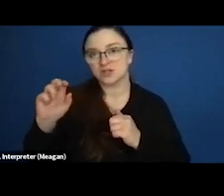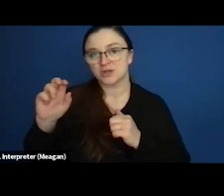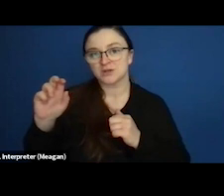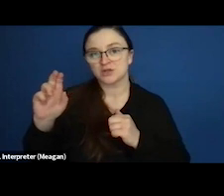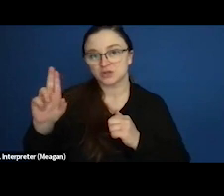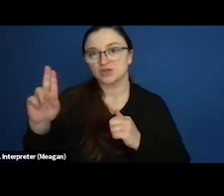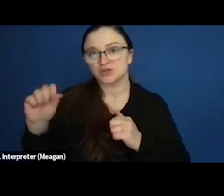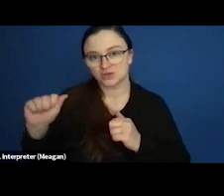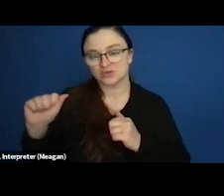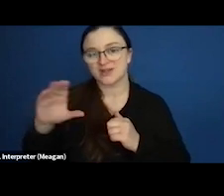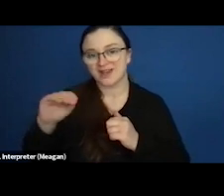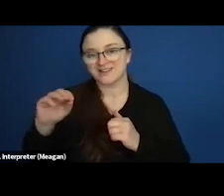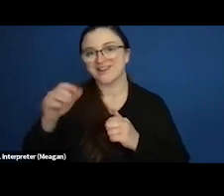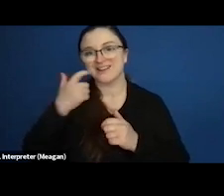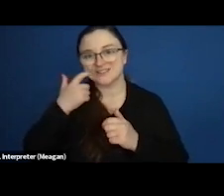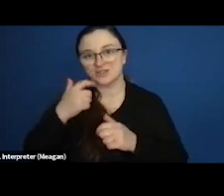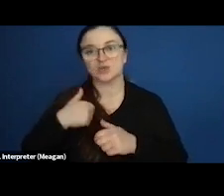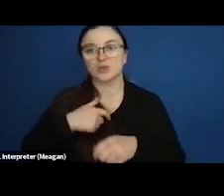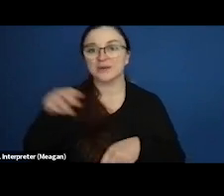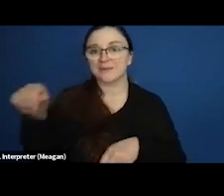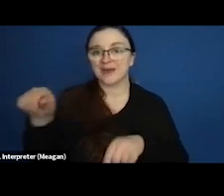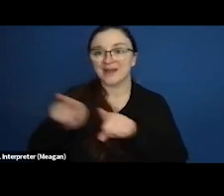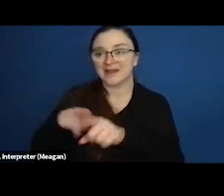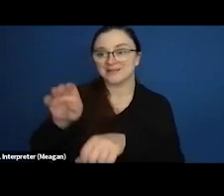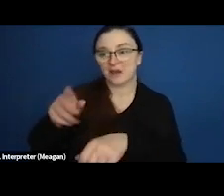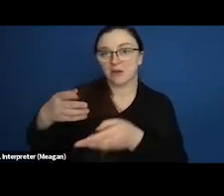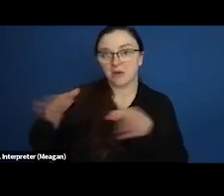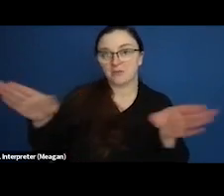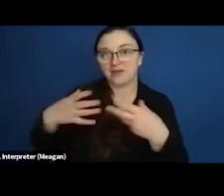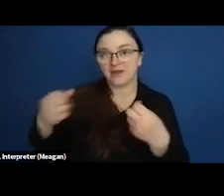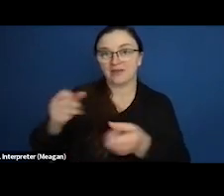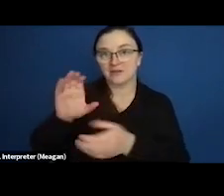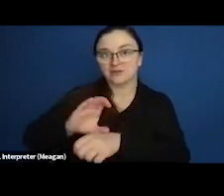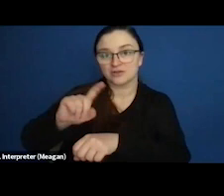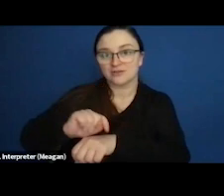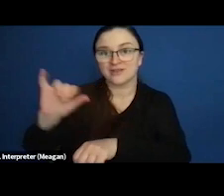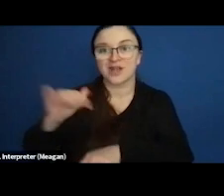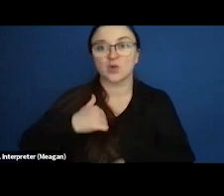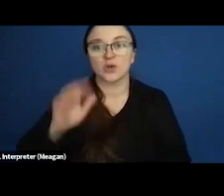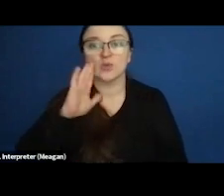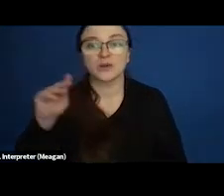We paid them as a public health consultant, like we will pay a doctor or a lawyer.